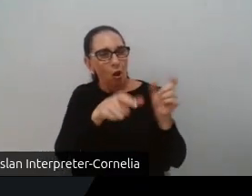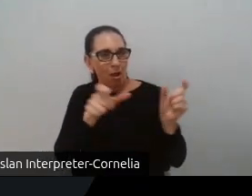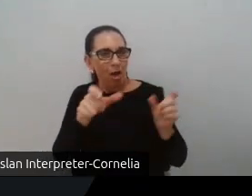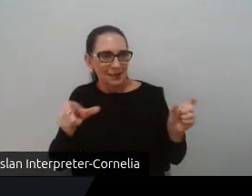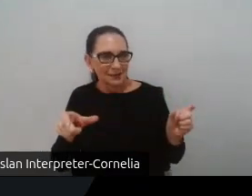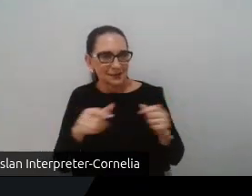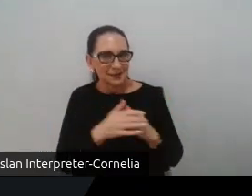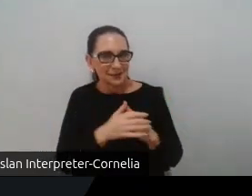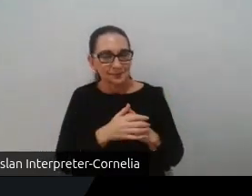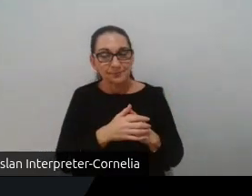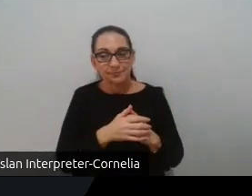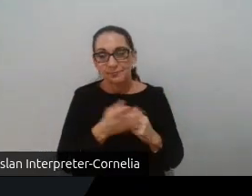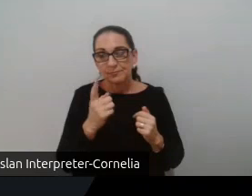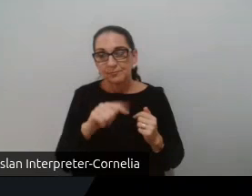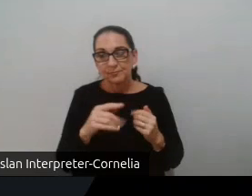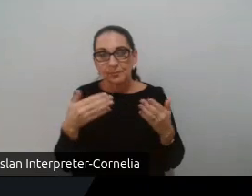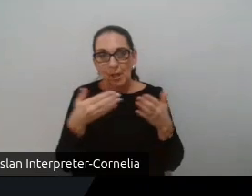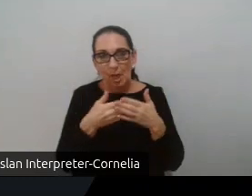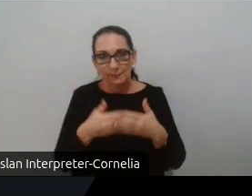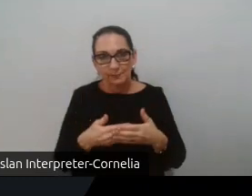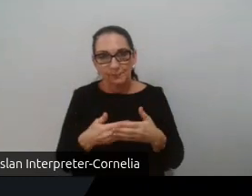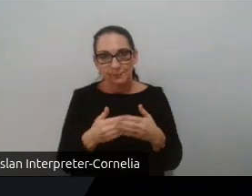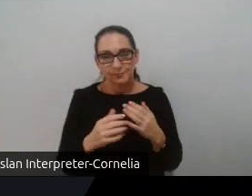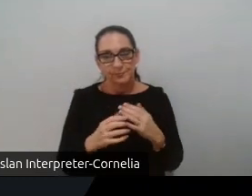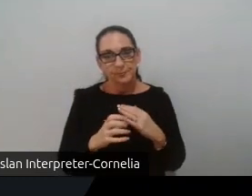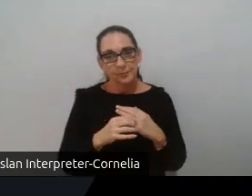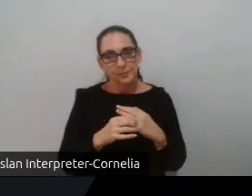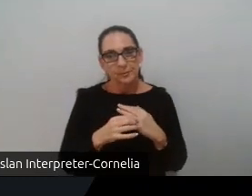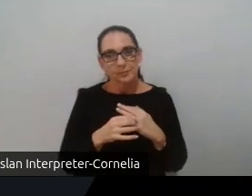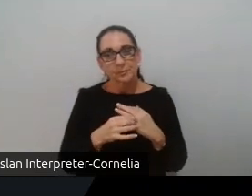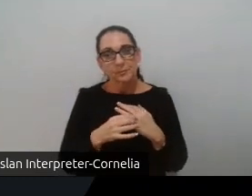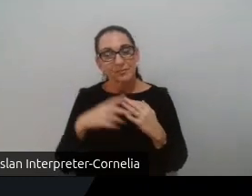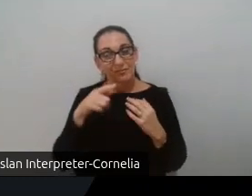want to jump to the next slide. Thank you. So the Blurred Borders cards, we've actually got three